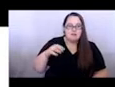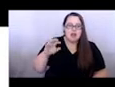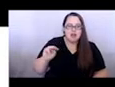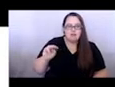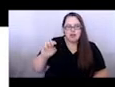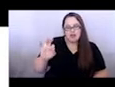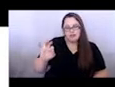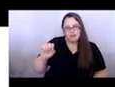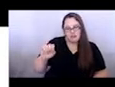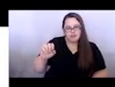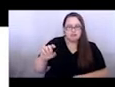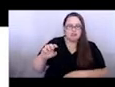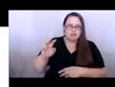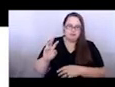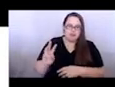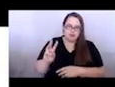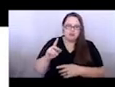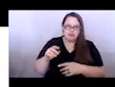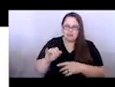And we would like to thank you all for joining us today.